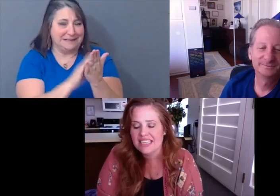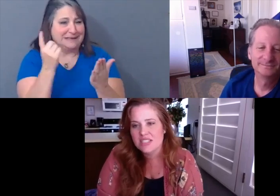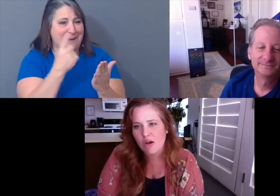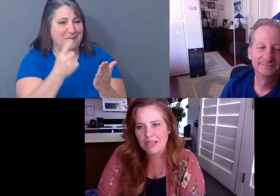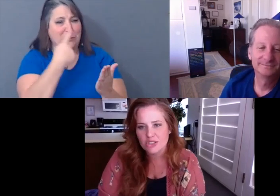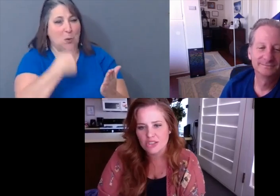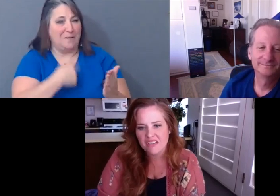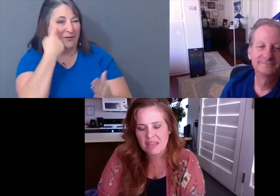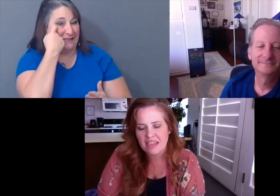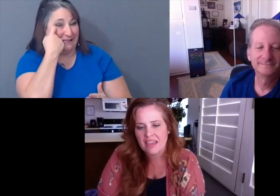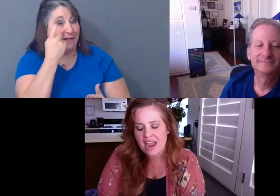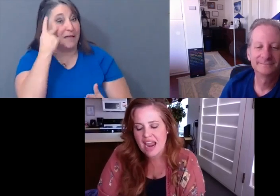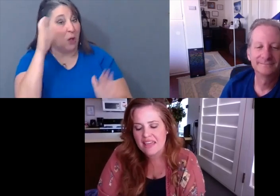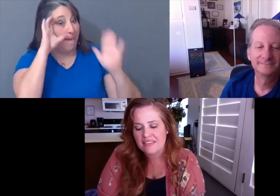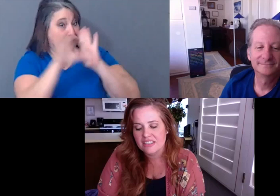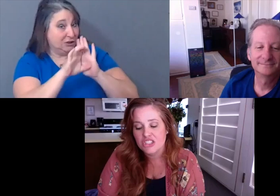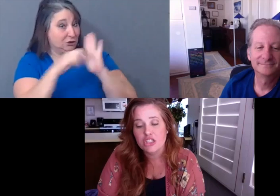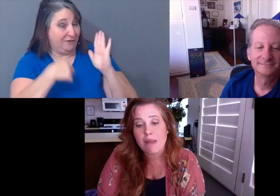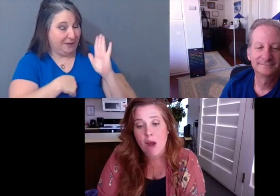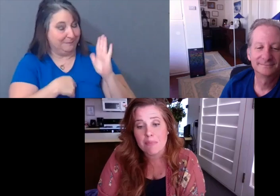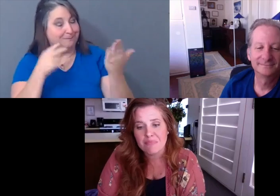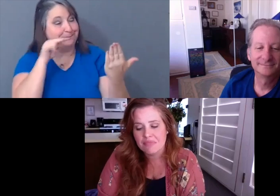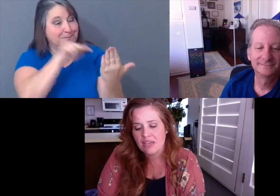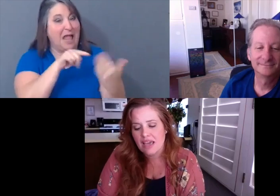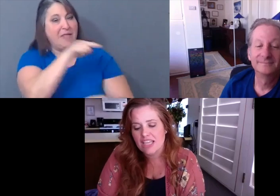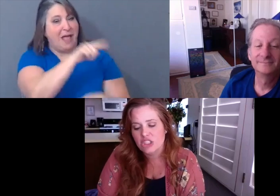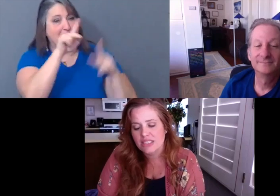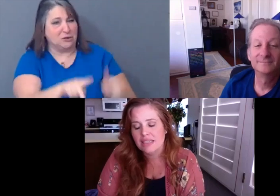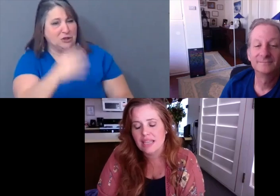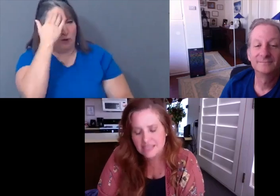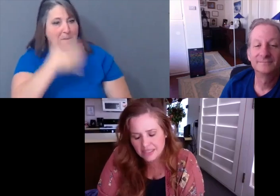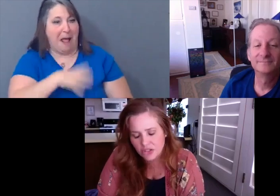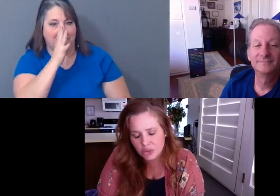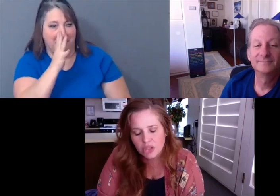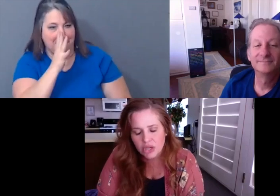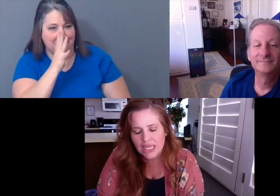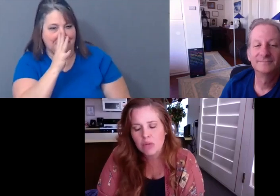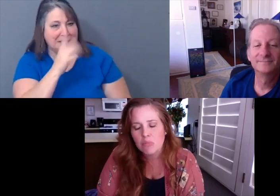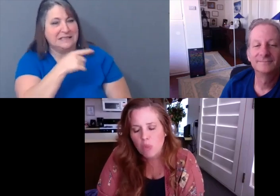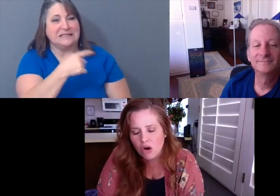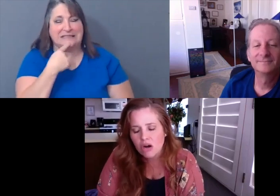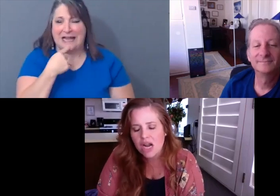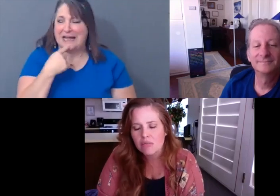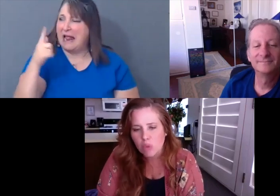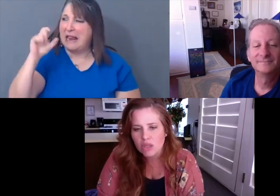They saw a picture of me, and she knew my mom. And she said, Lexi, you are looking more and more